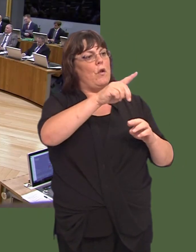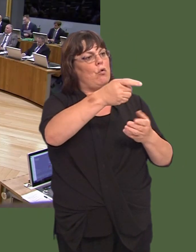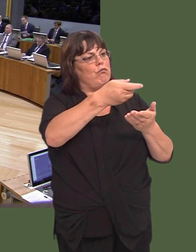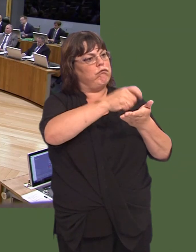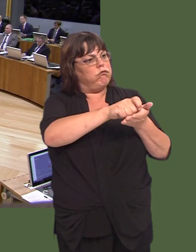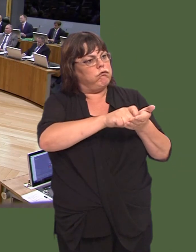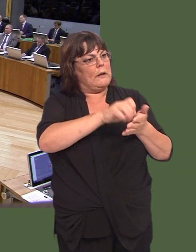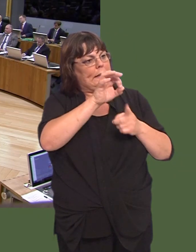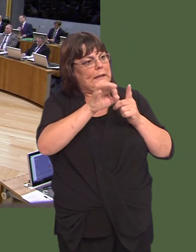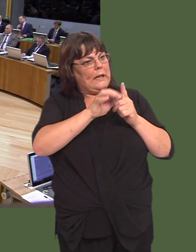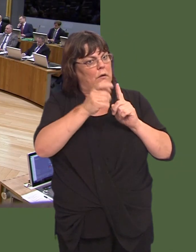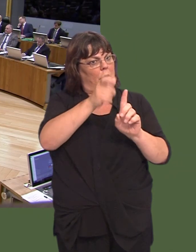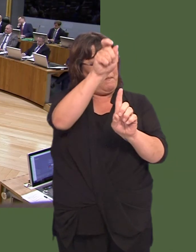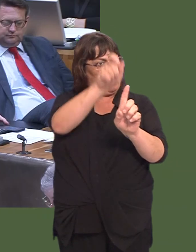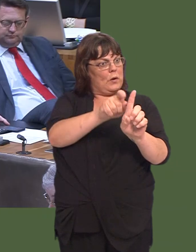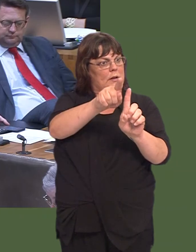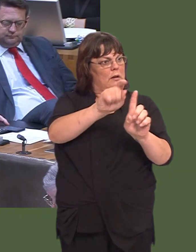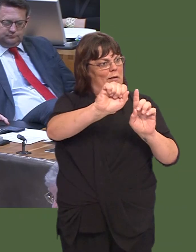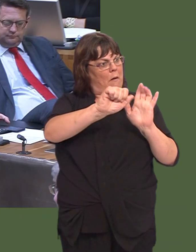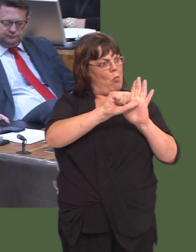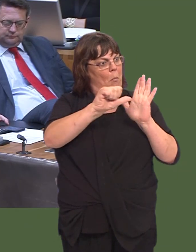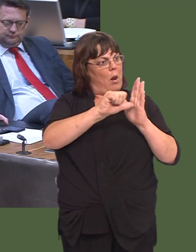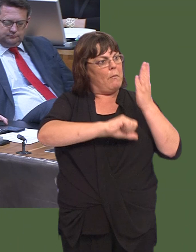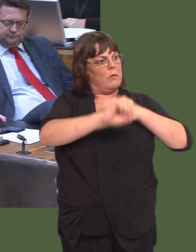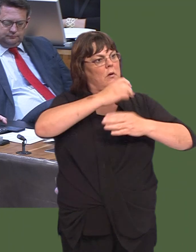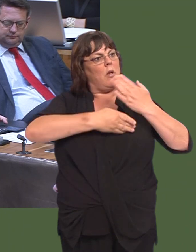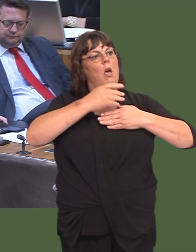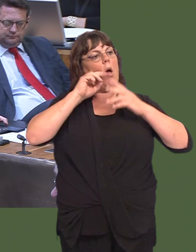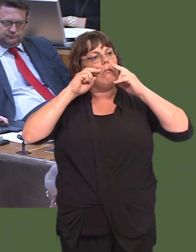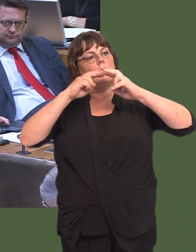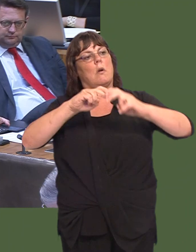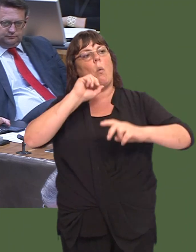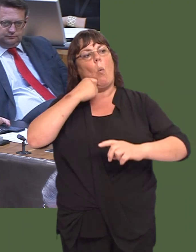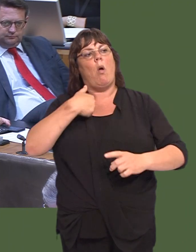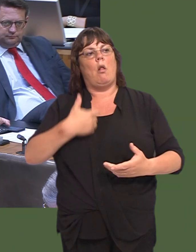Perhaps, if the Member could write to me with the details of his constituentís problem, I will, of course, investigate.